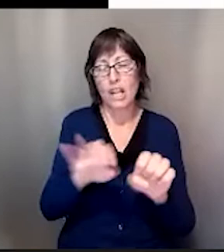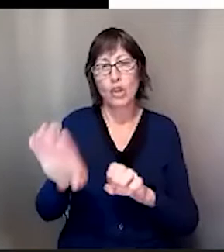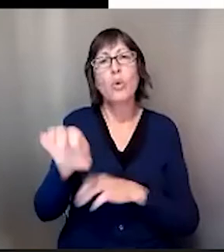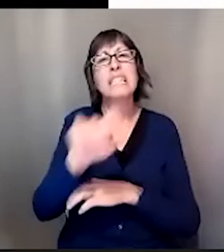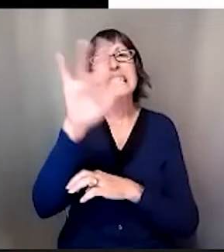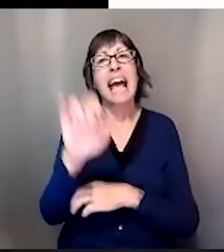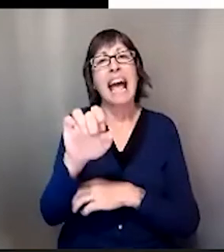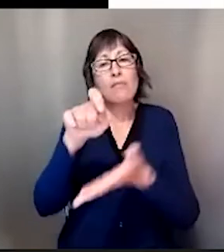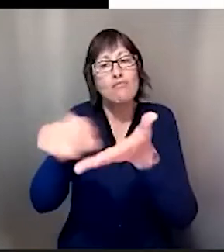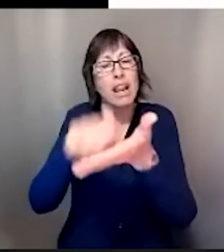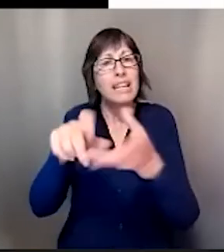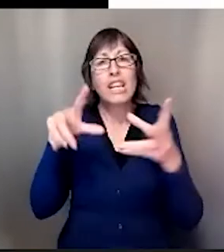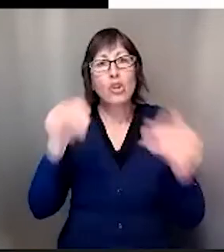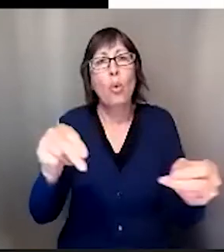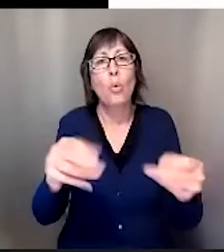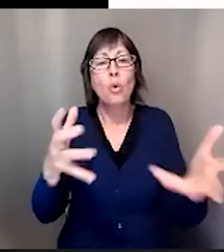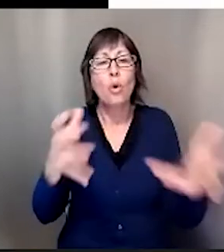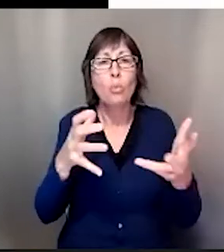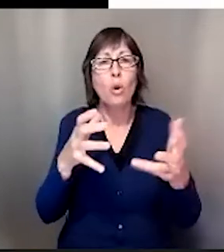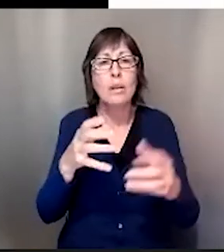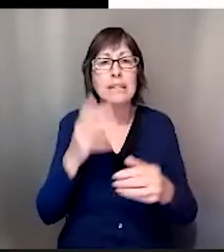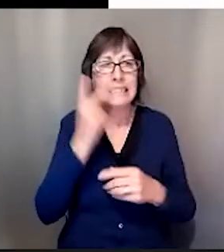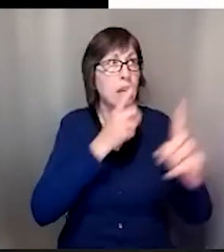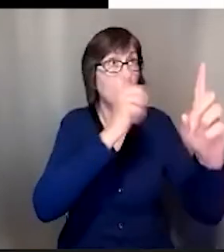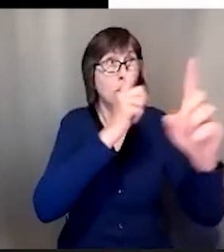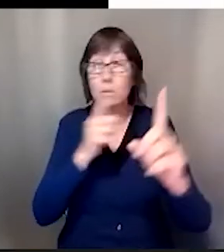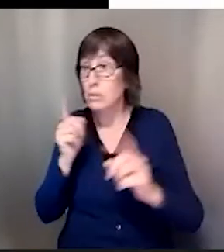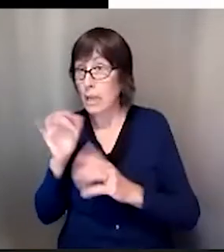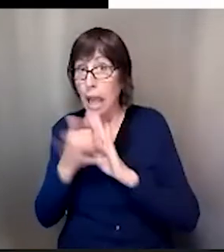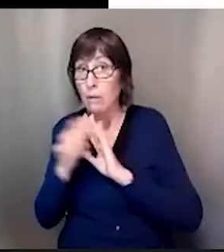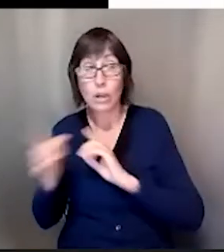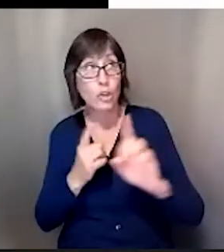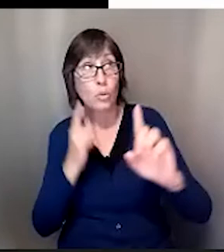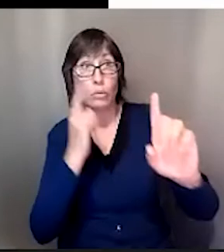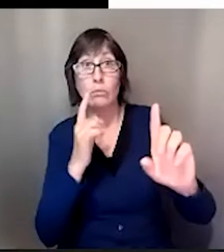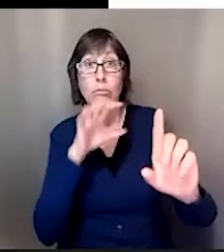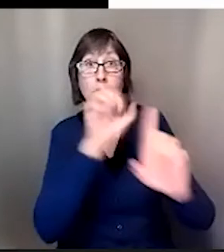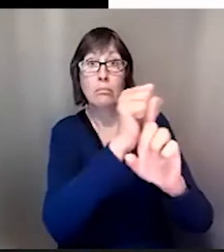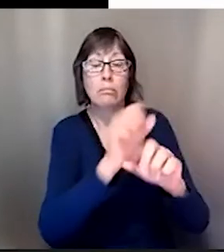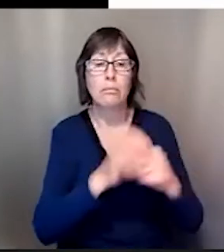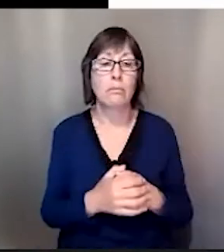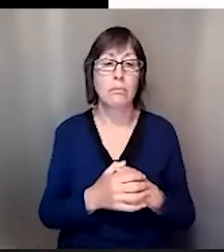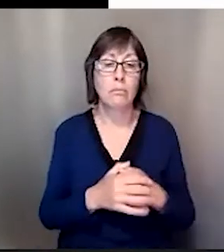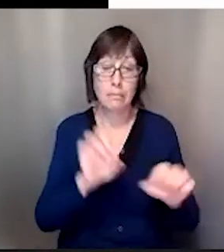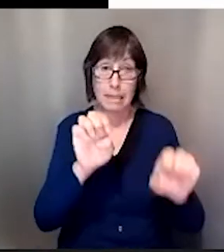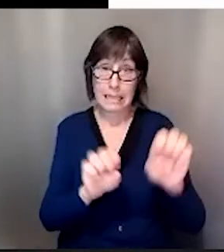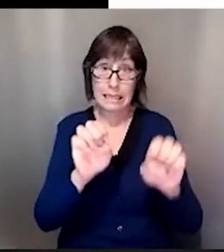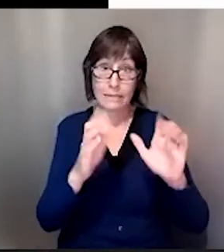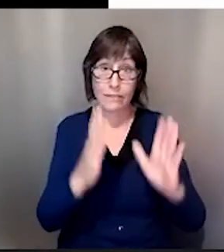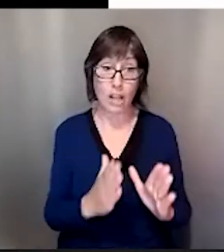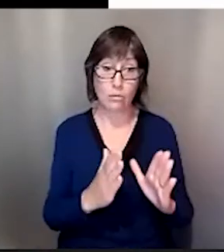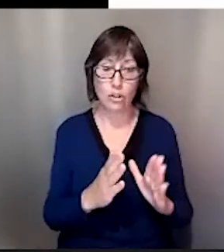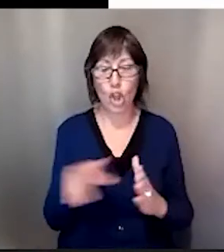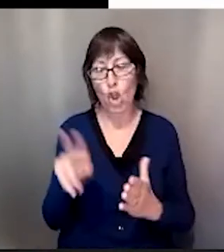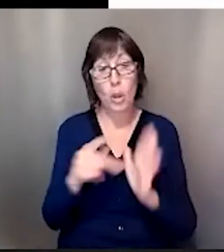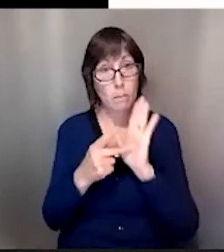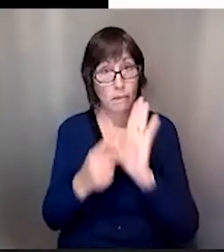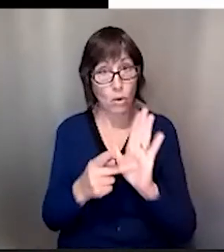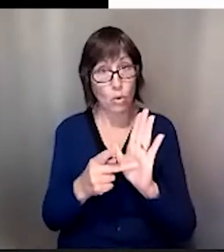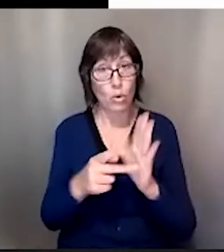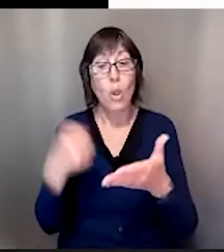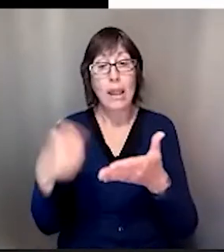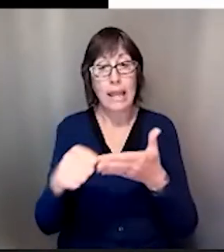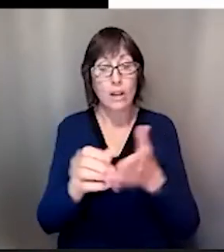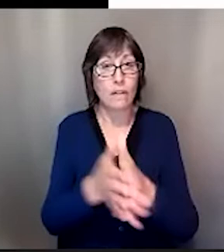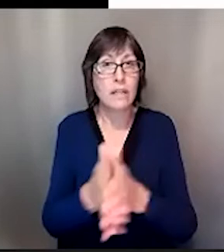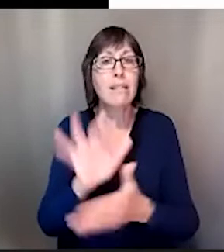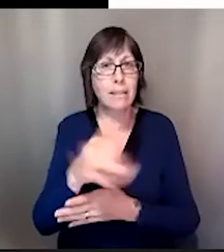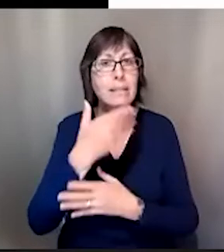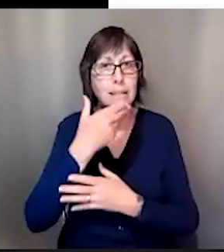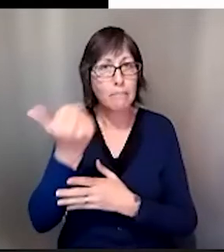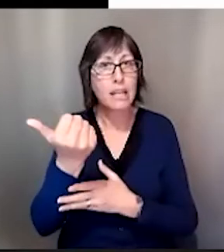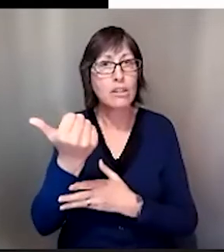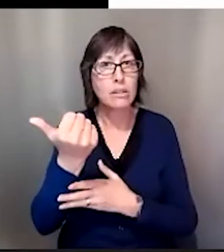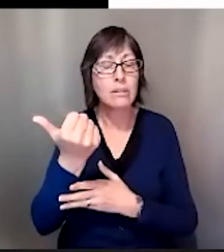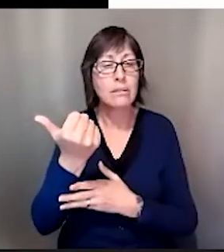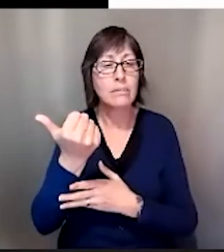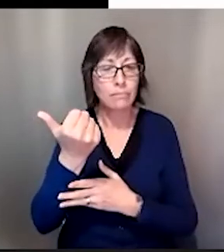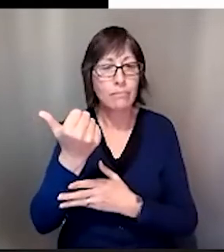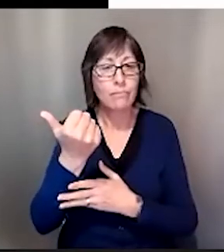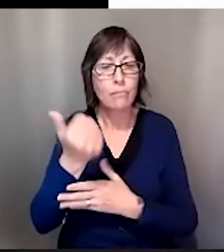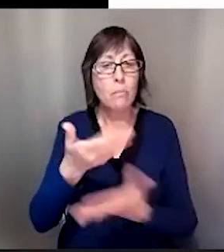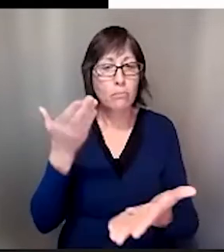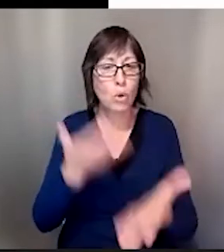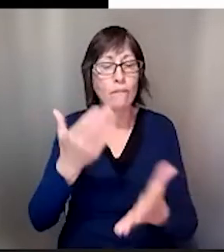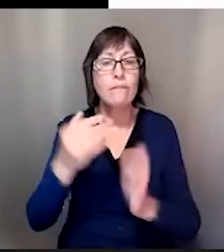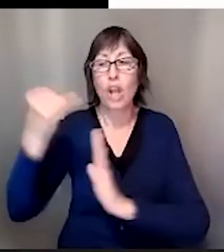submitted and the criteria in the Call